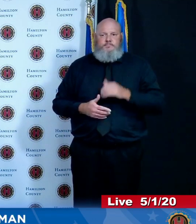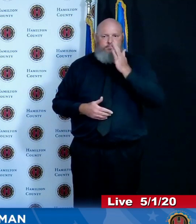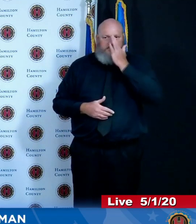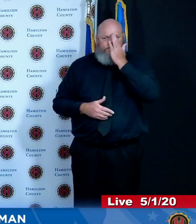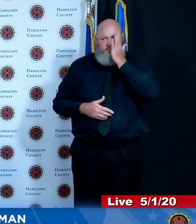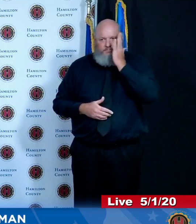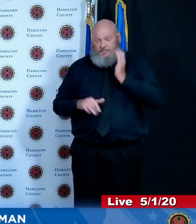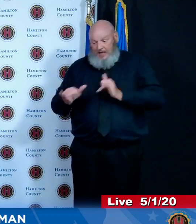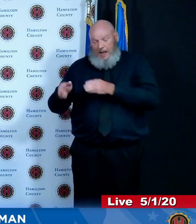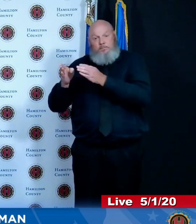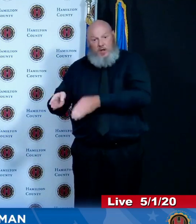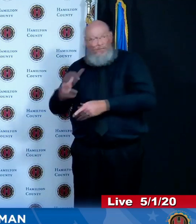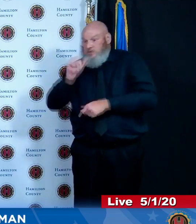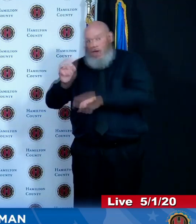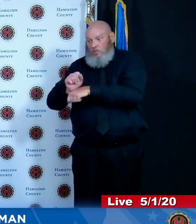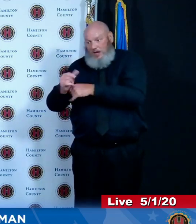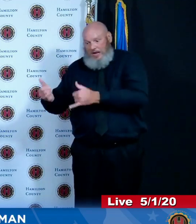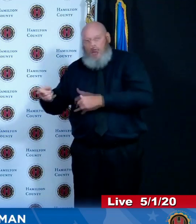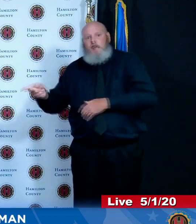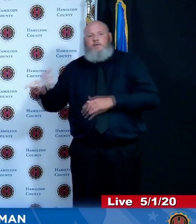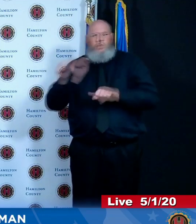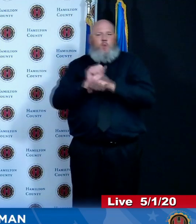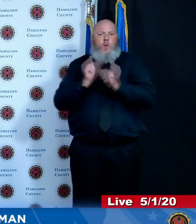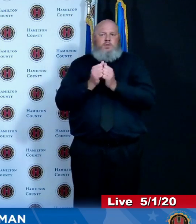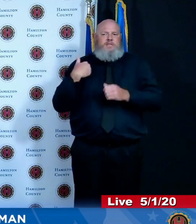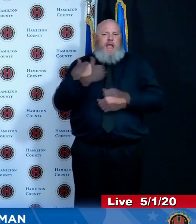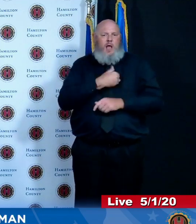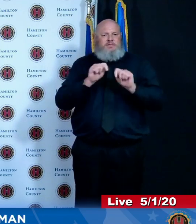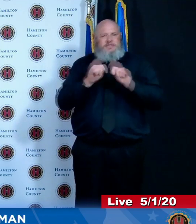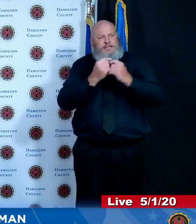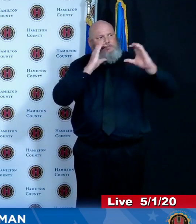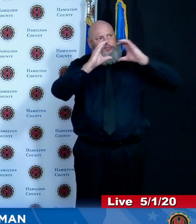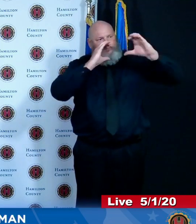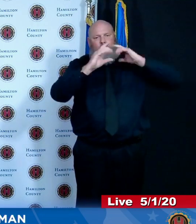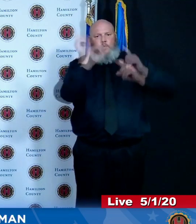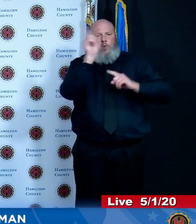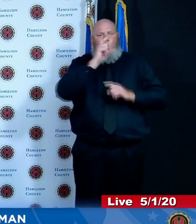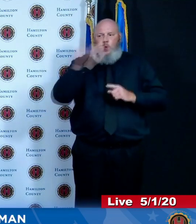we start to open things back up let's do a good job of this so that we can get it